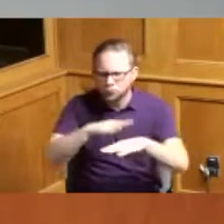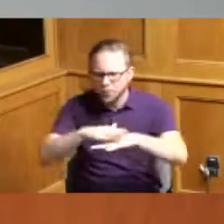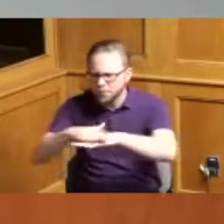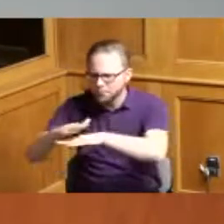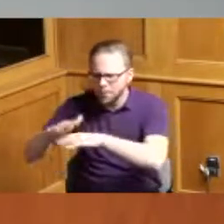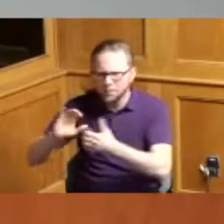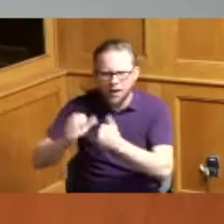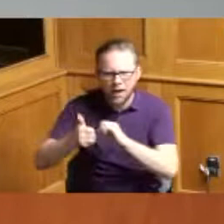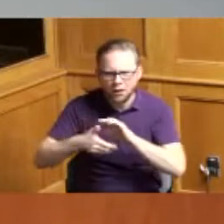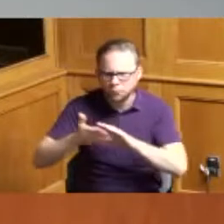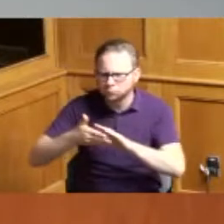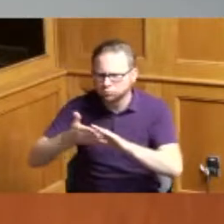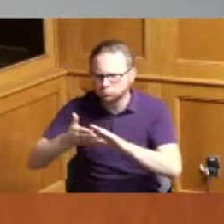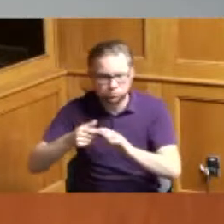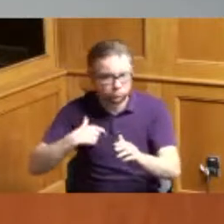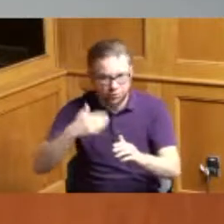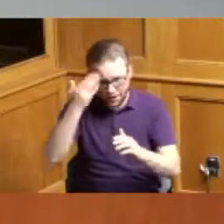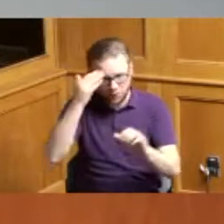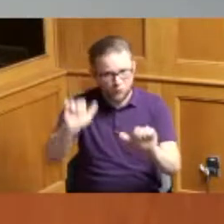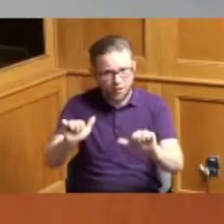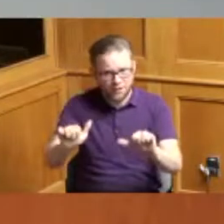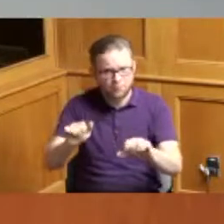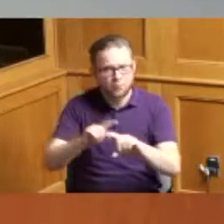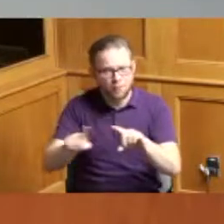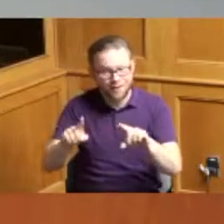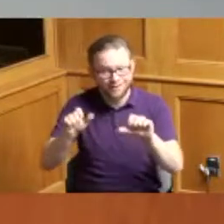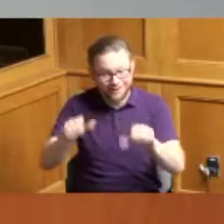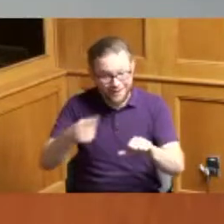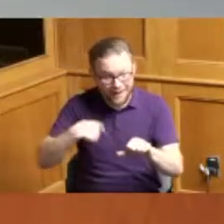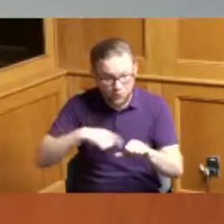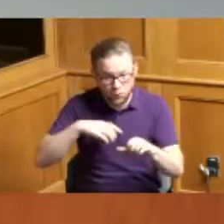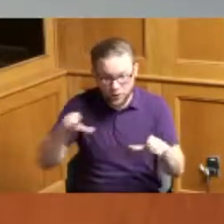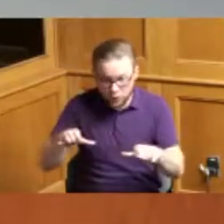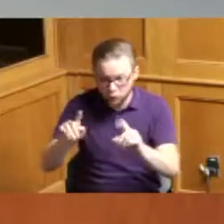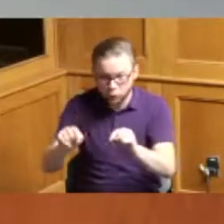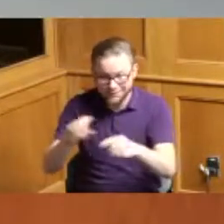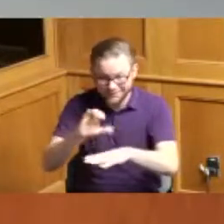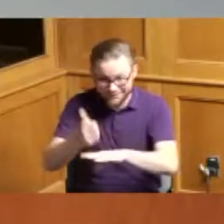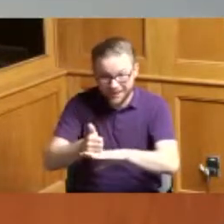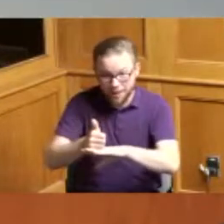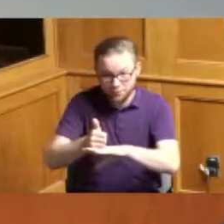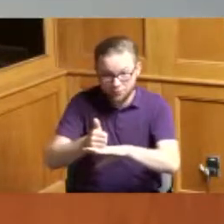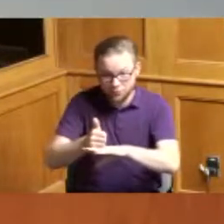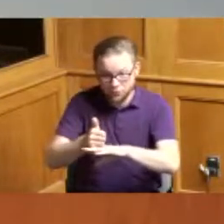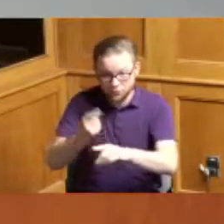be done it's just a matter of can we do it for this and you know what what is eventually the